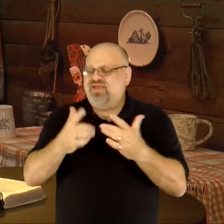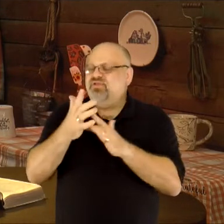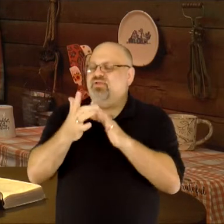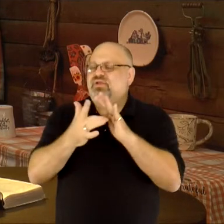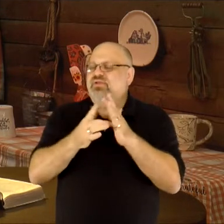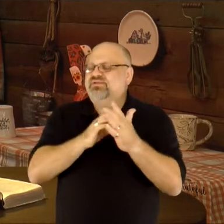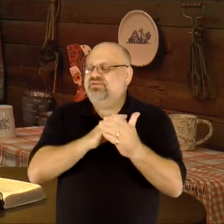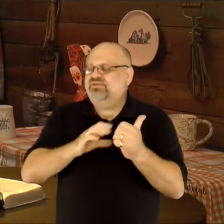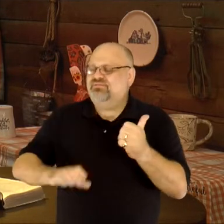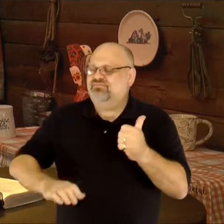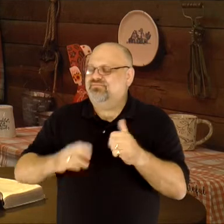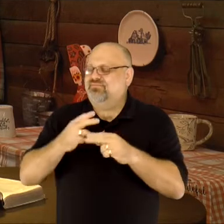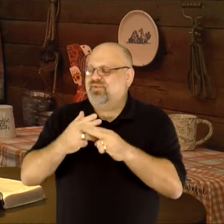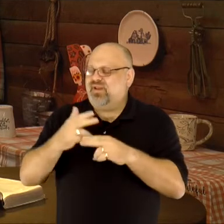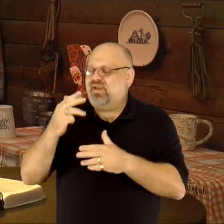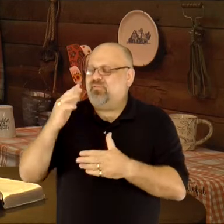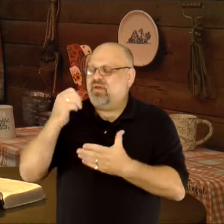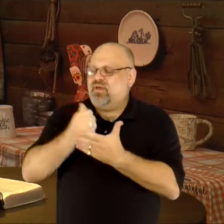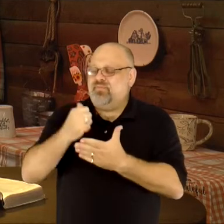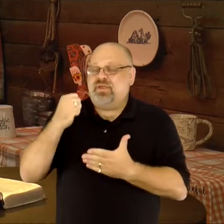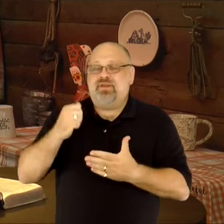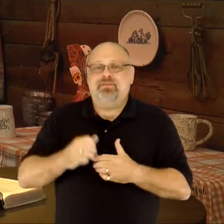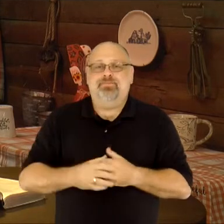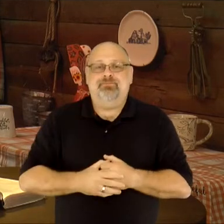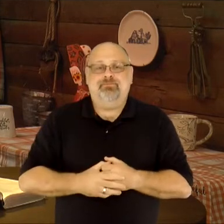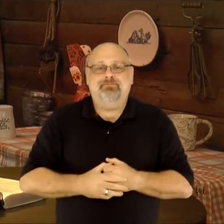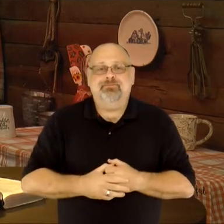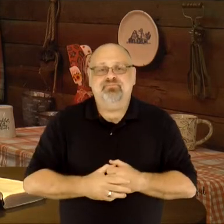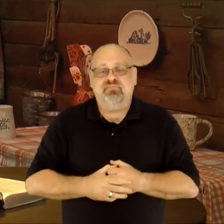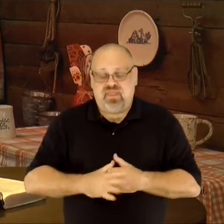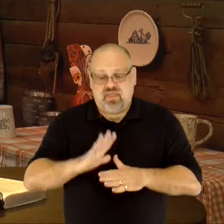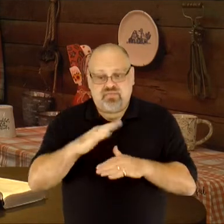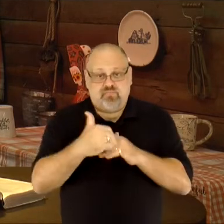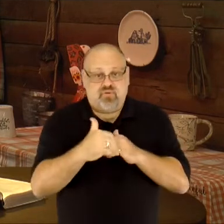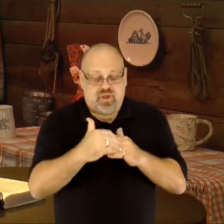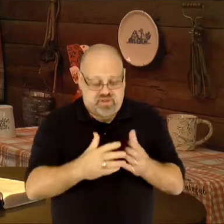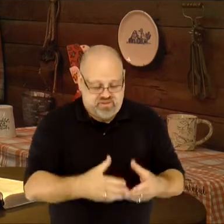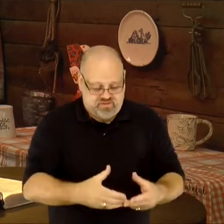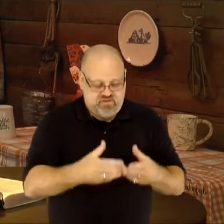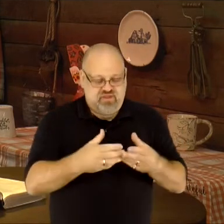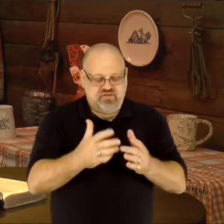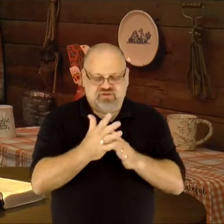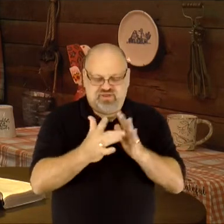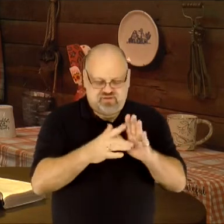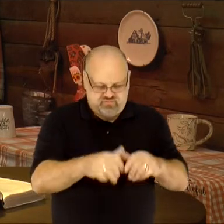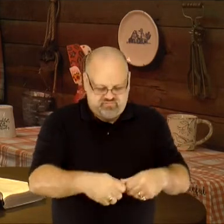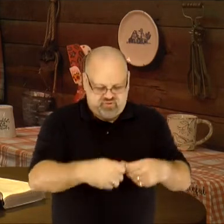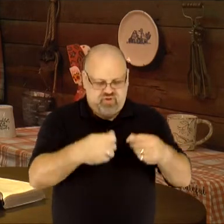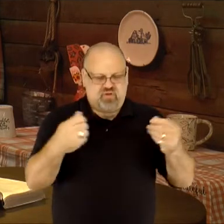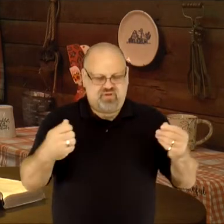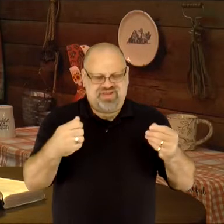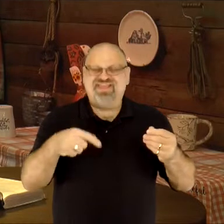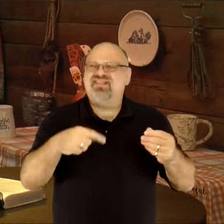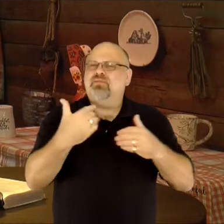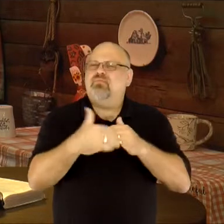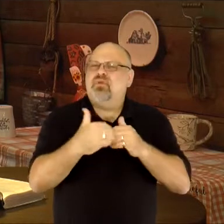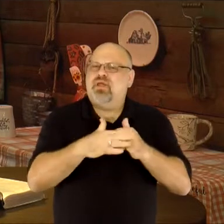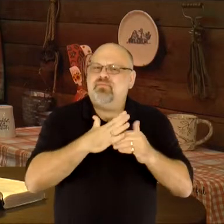these things in Christ Jesus Name. Amen. Taking the bread, Jesus broke it and said, "This bread is